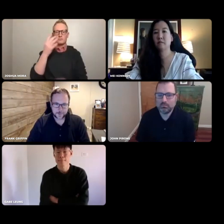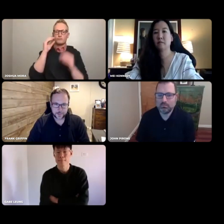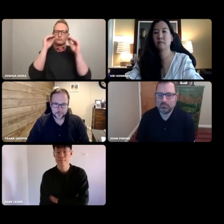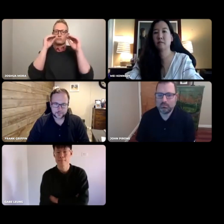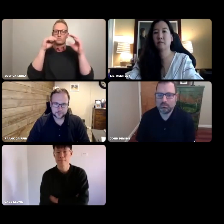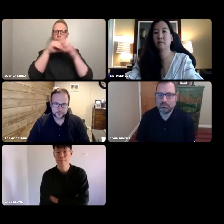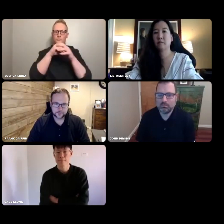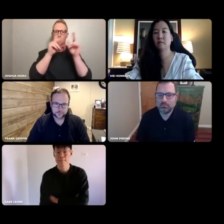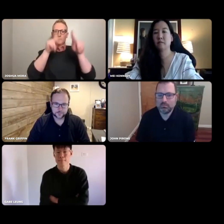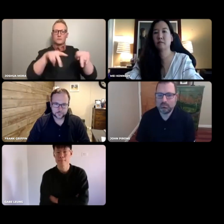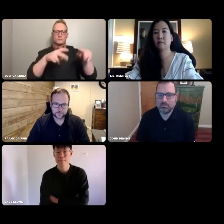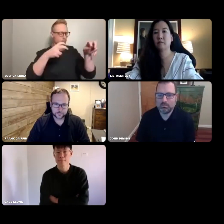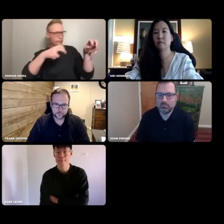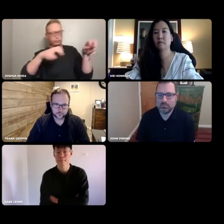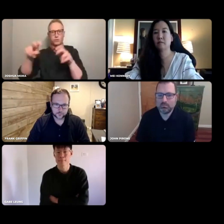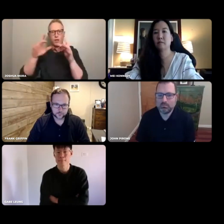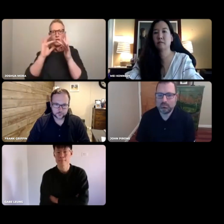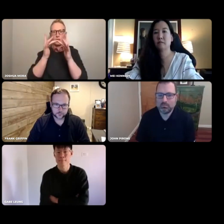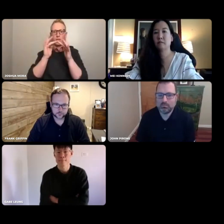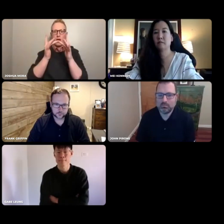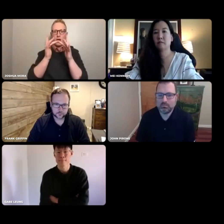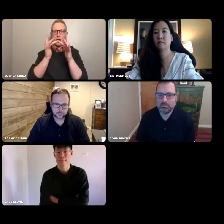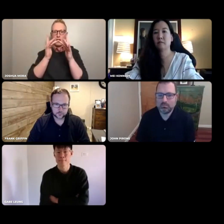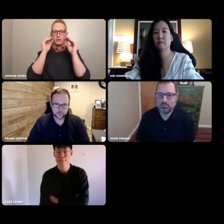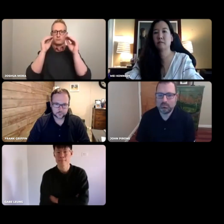I'm also a Professor at Boston University.